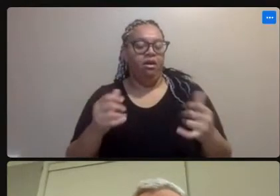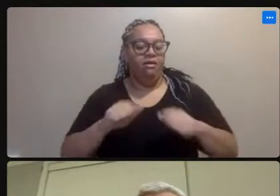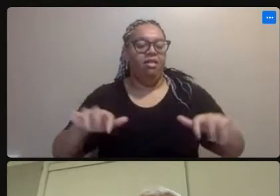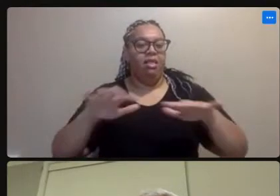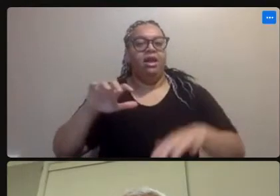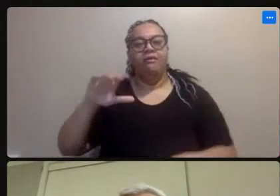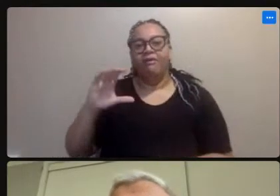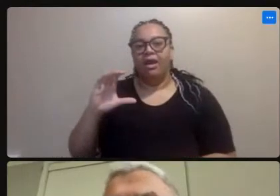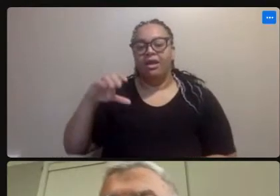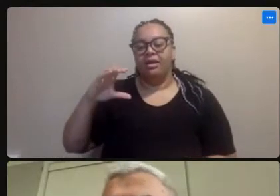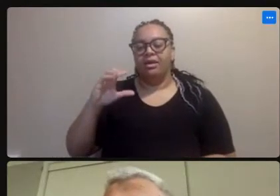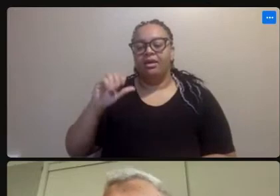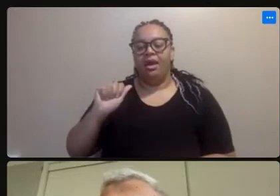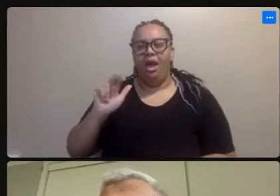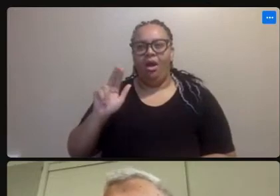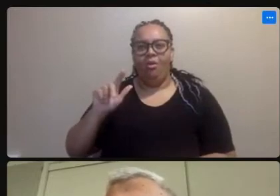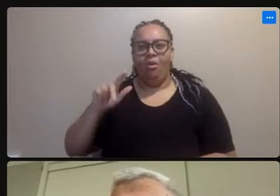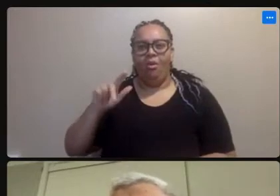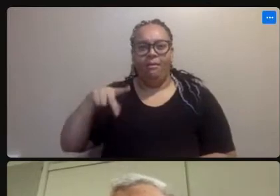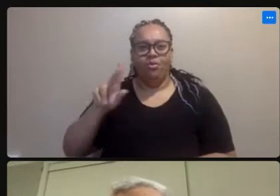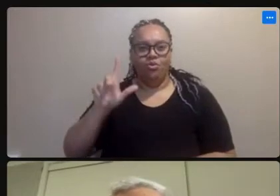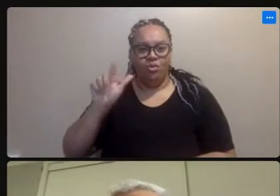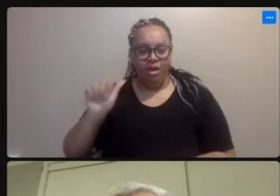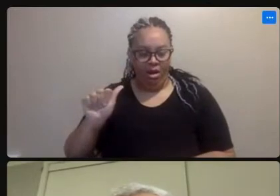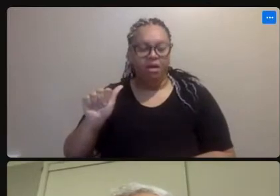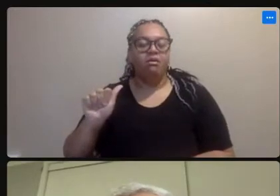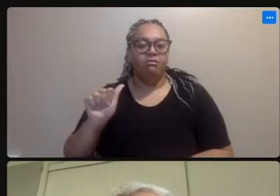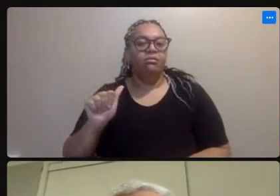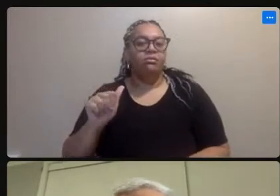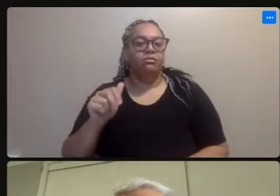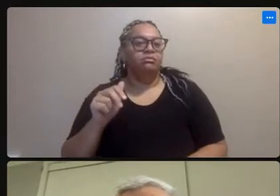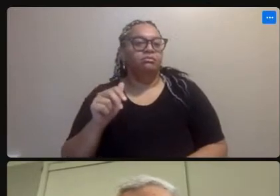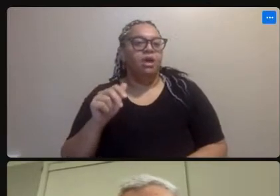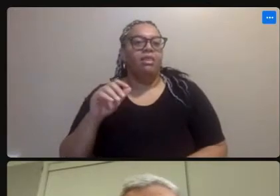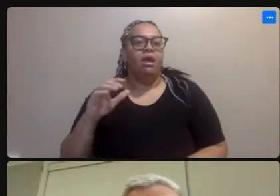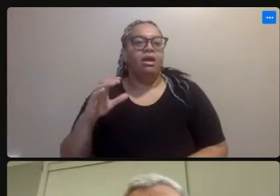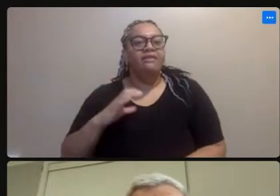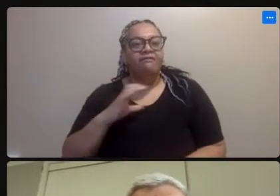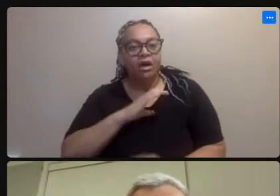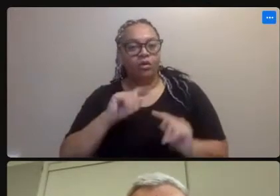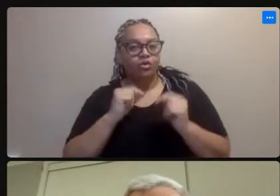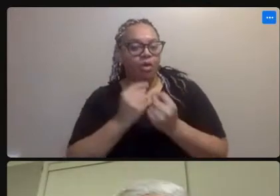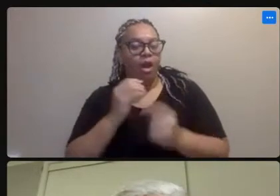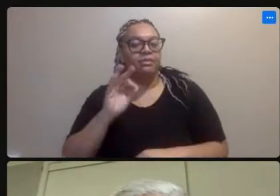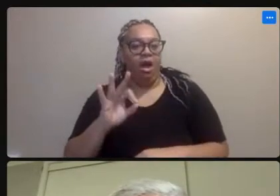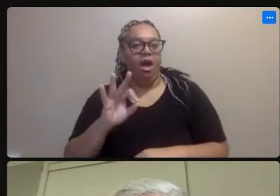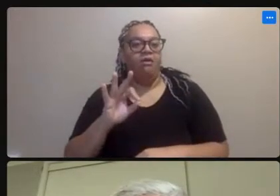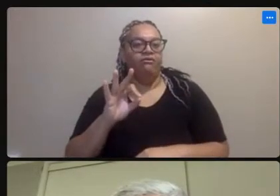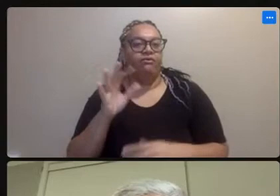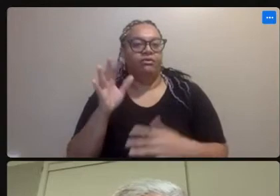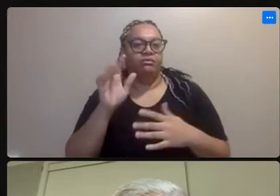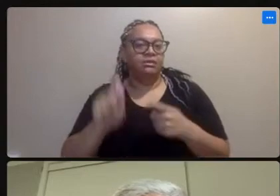ACKNOWLEDGMENT ACKNOWLEDGEMENT GATHER TODAY ON THE LAND OF